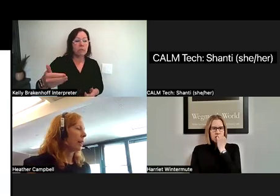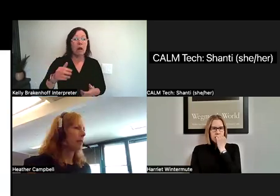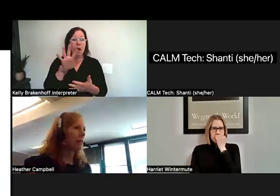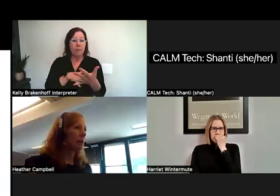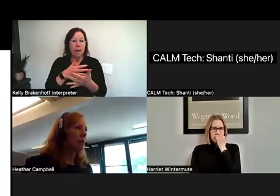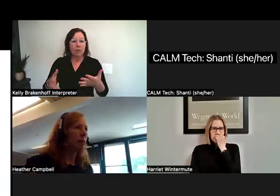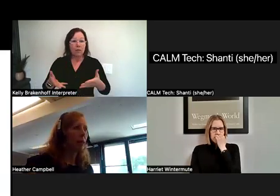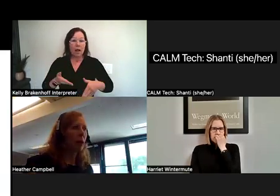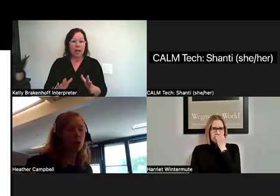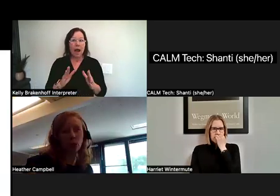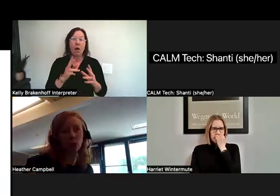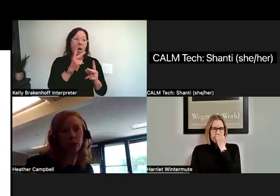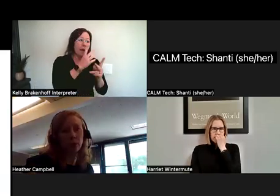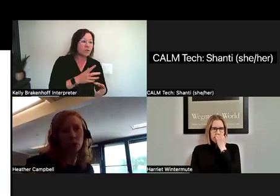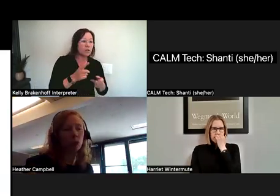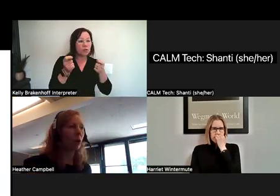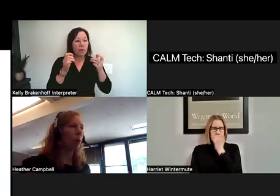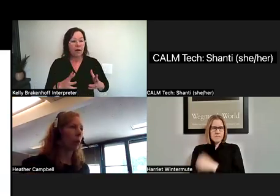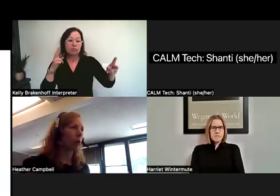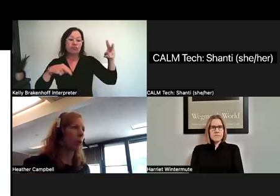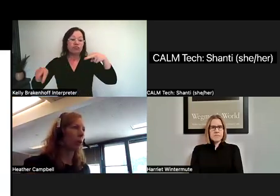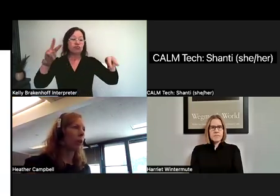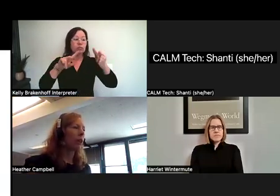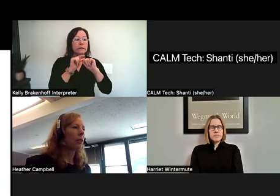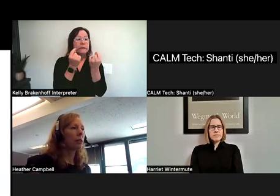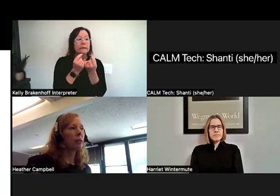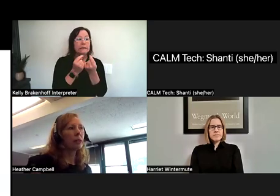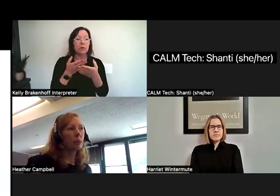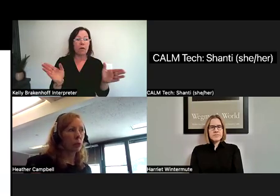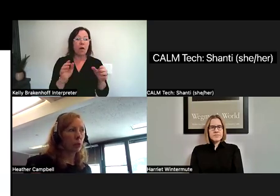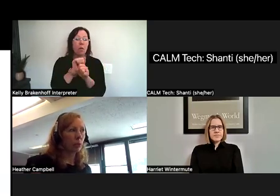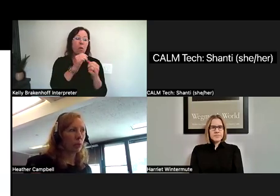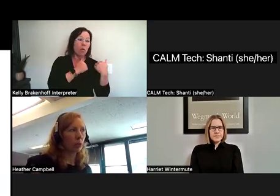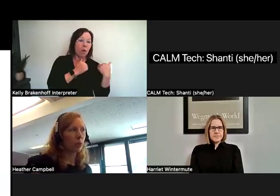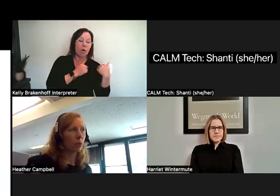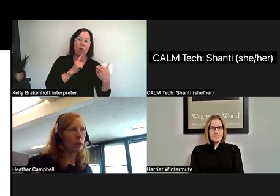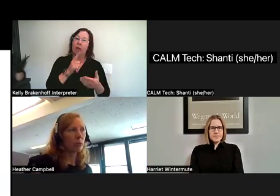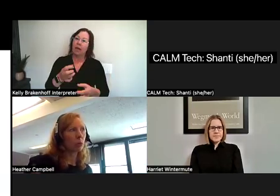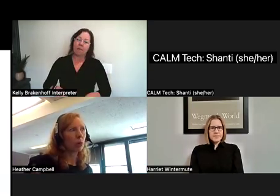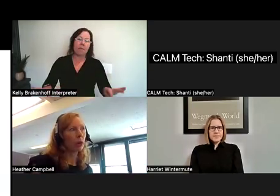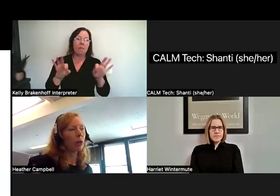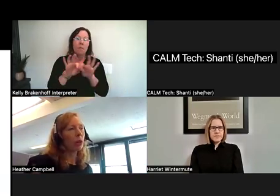and team leaders can monitor the overall workload. This is important when a team's work